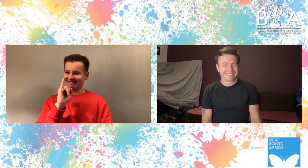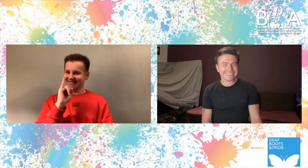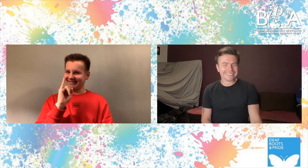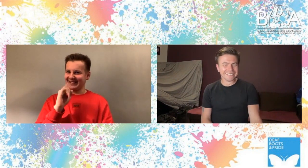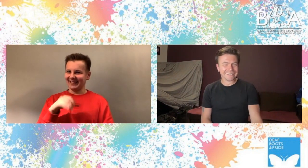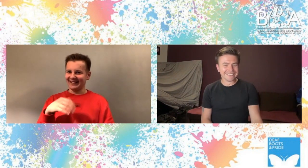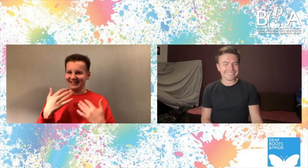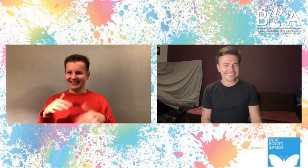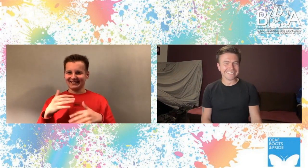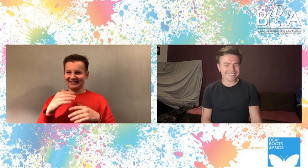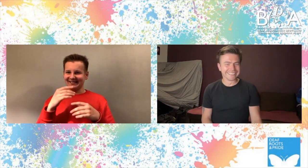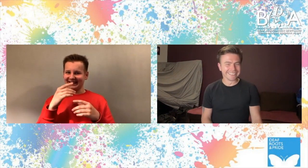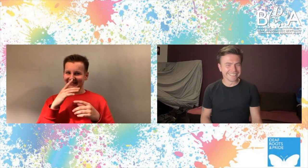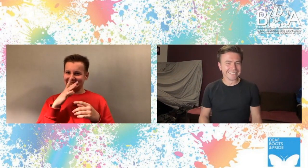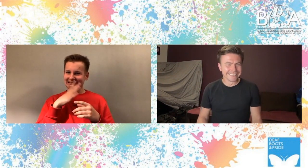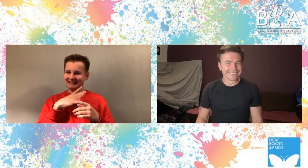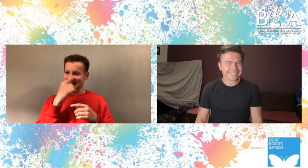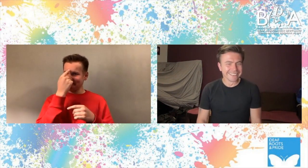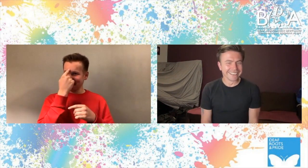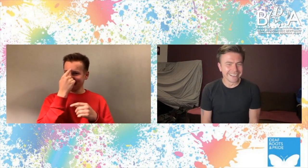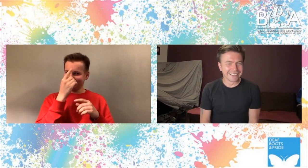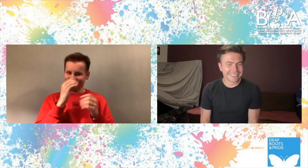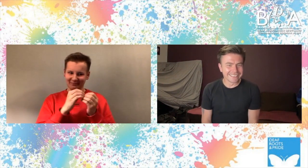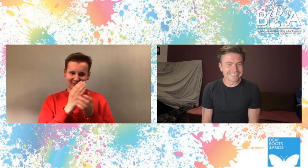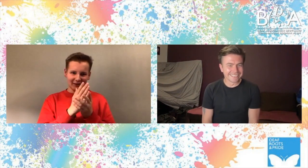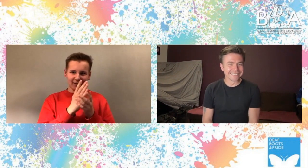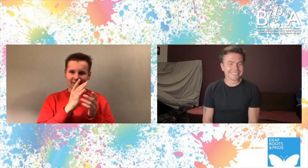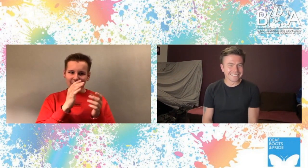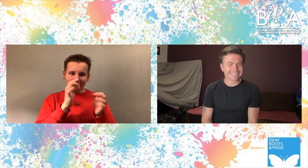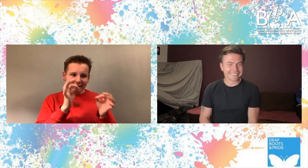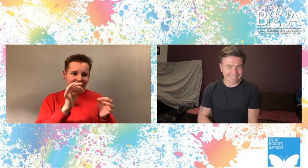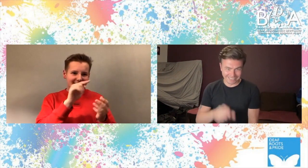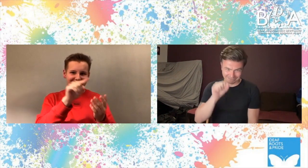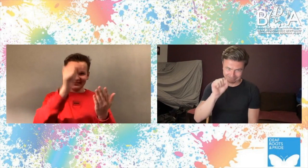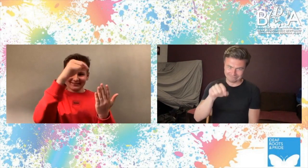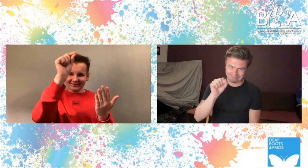Wow, that must’ve been awful. How you must’ve felt after you checked